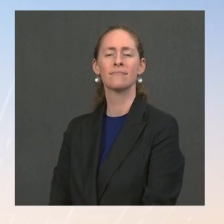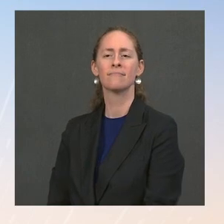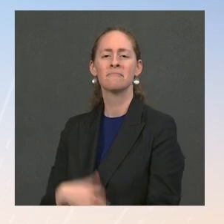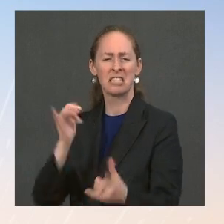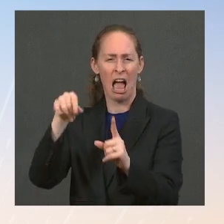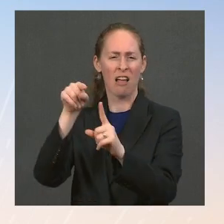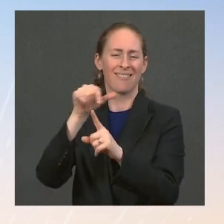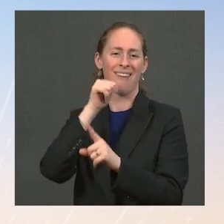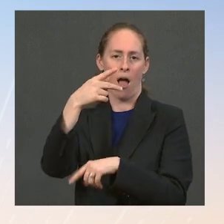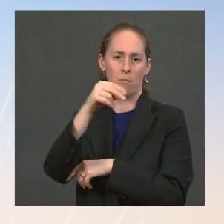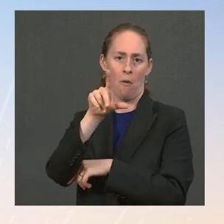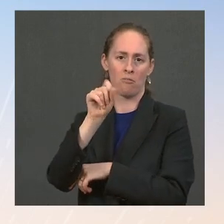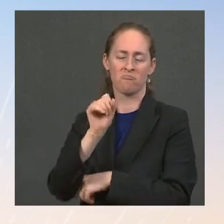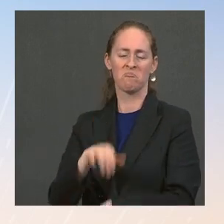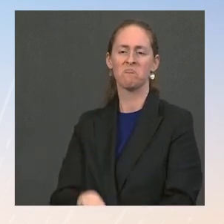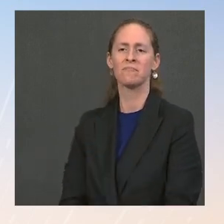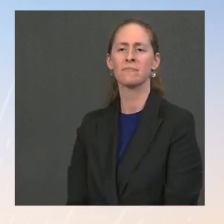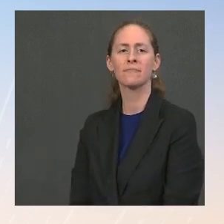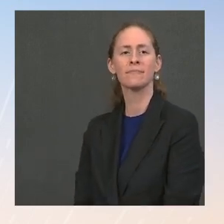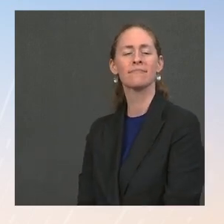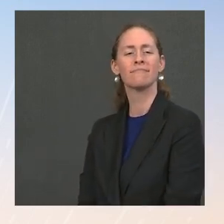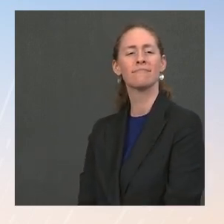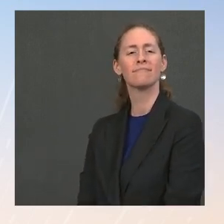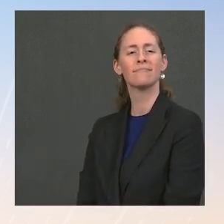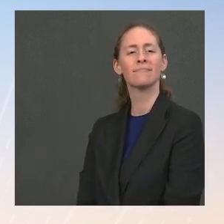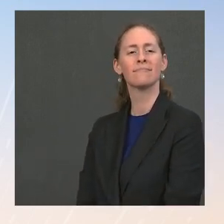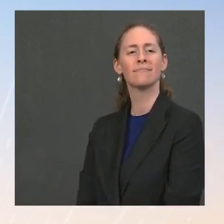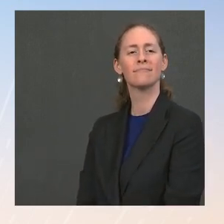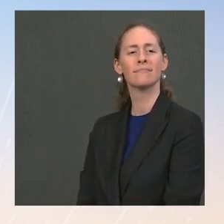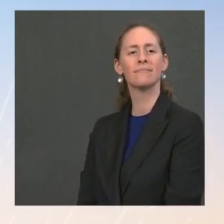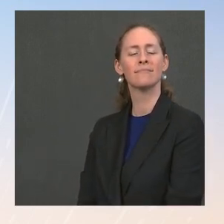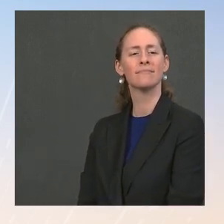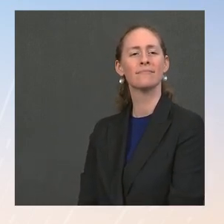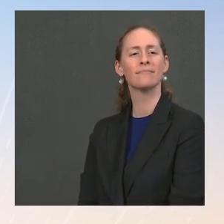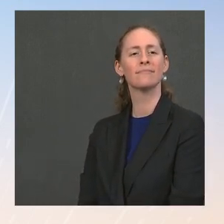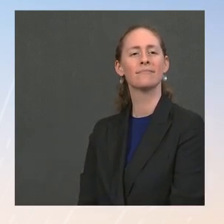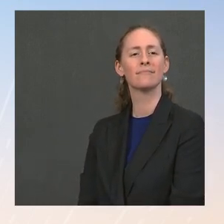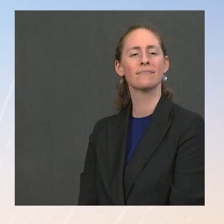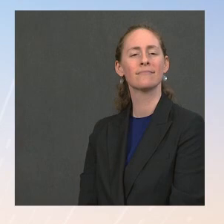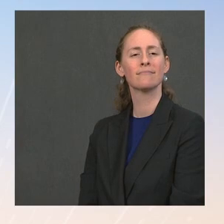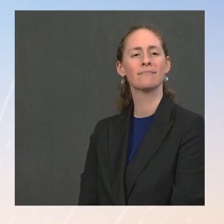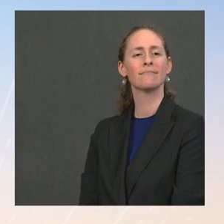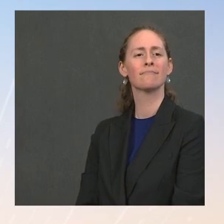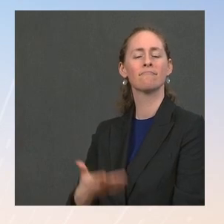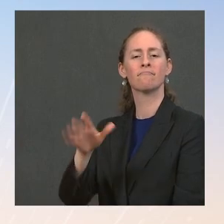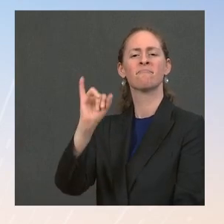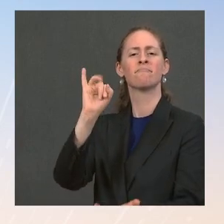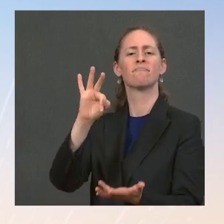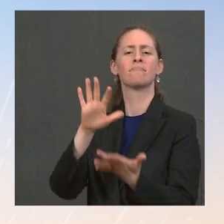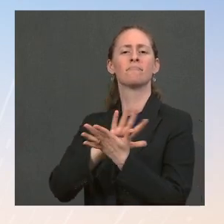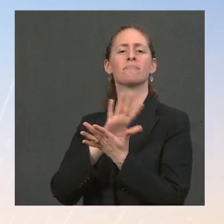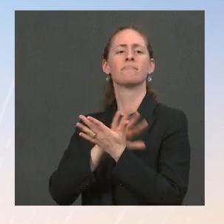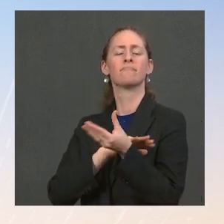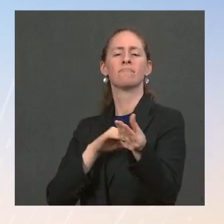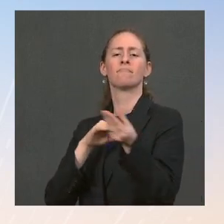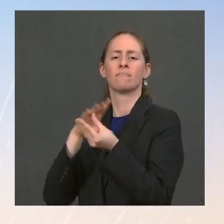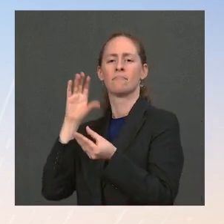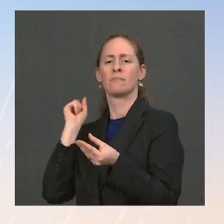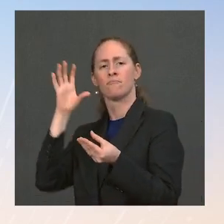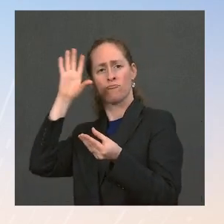Donald Trump has certainly suggested he might again be a candidate for the nomination of his party and run for the presidency again.